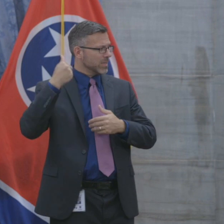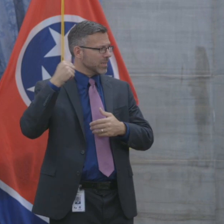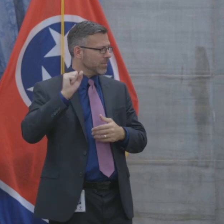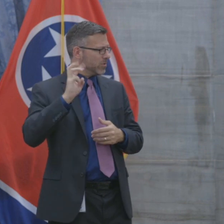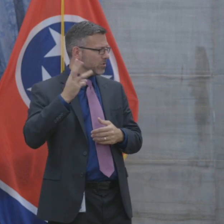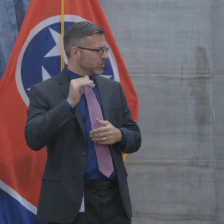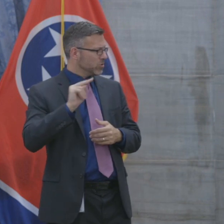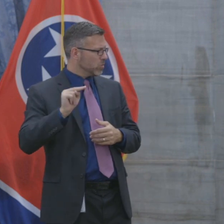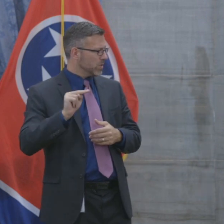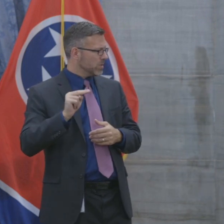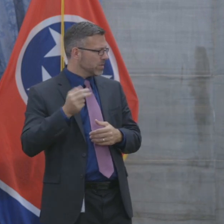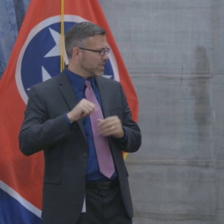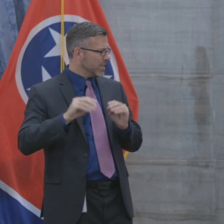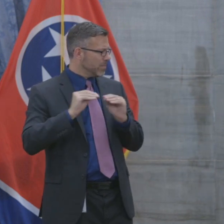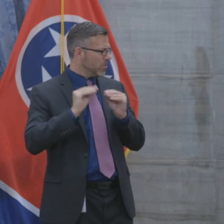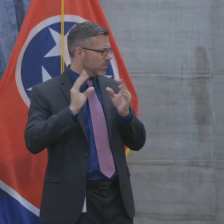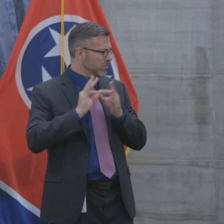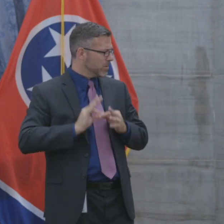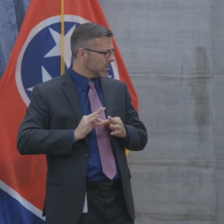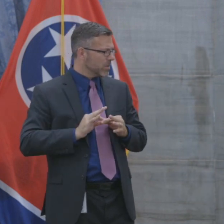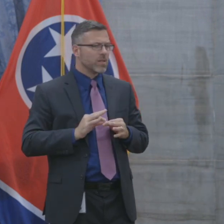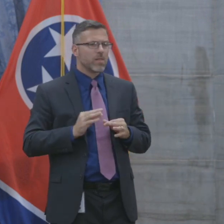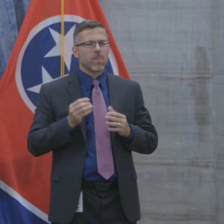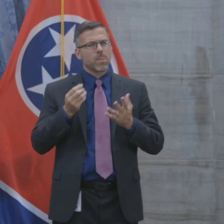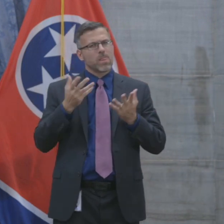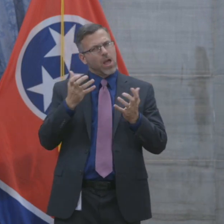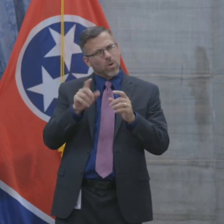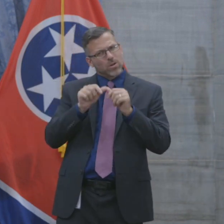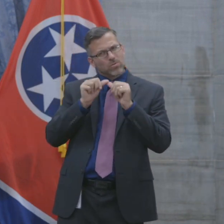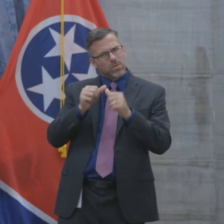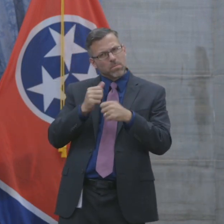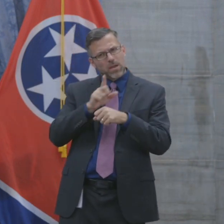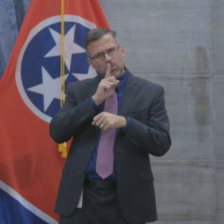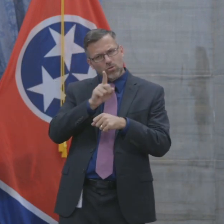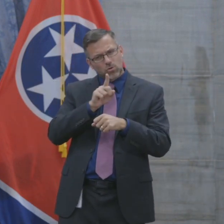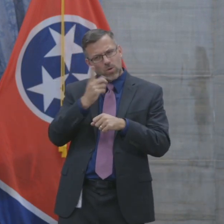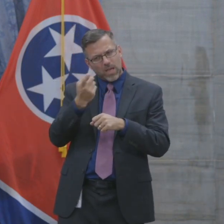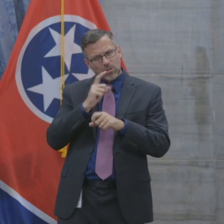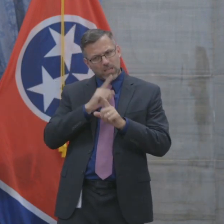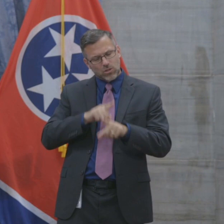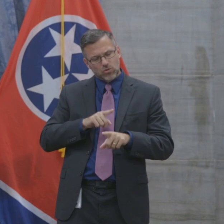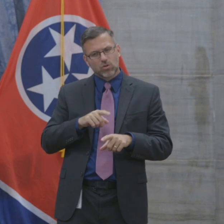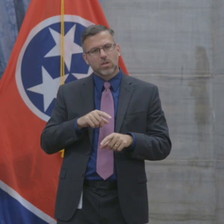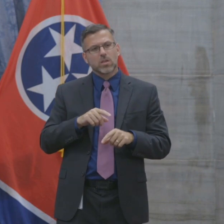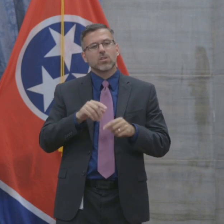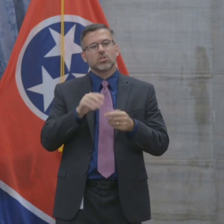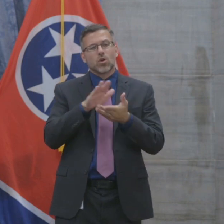the school is the best point of information right now. But I want to emphasize what the governor mentioned earlier.